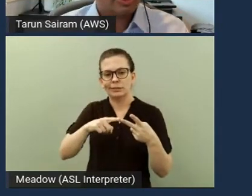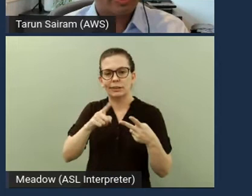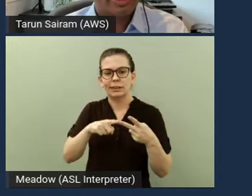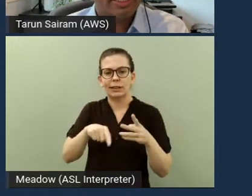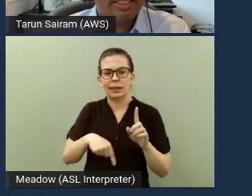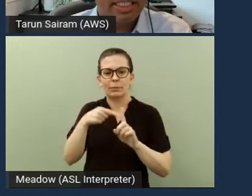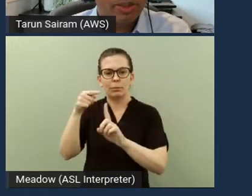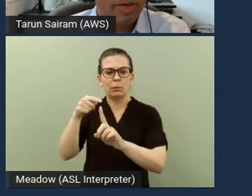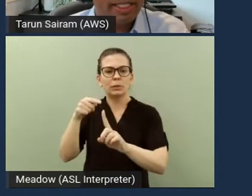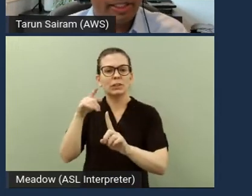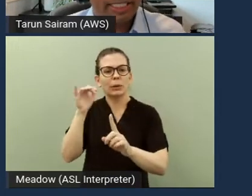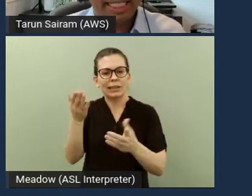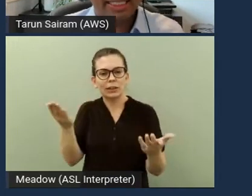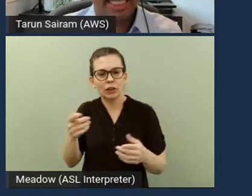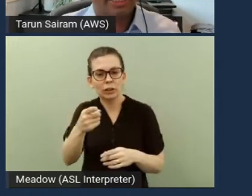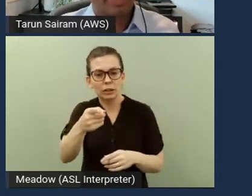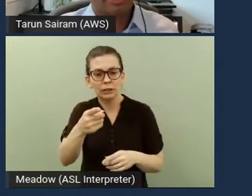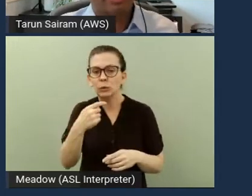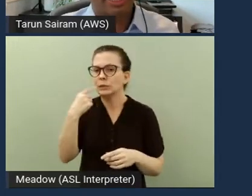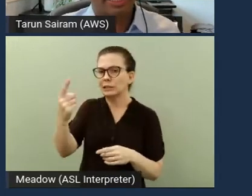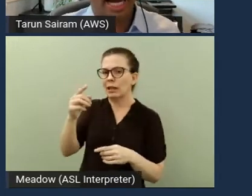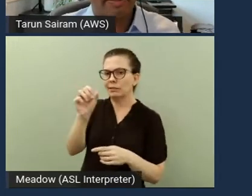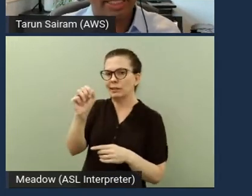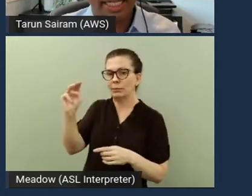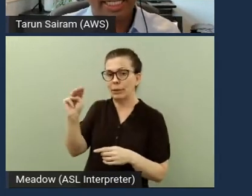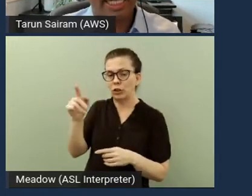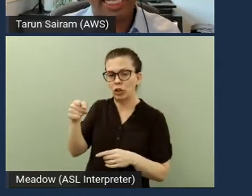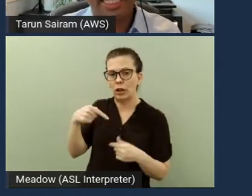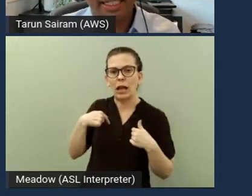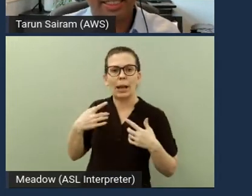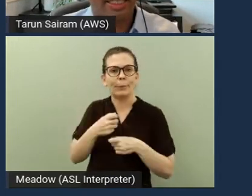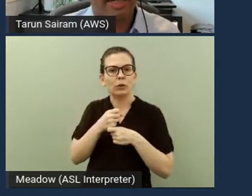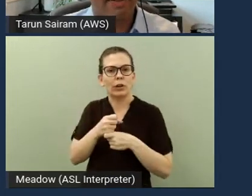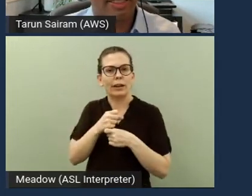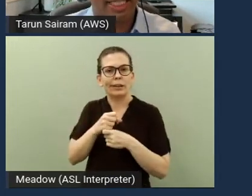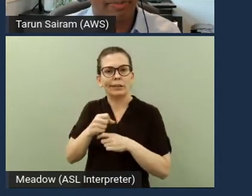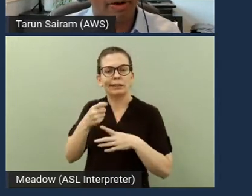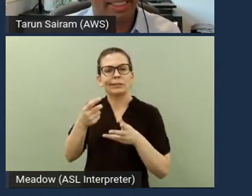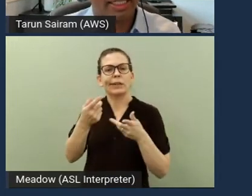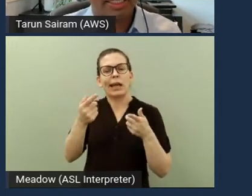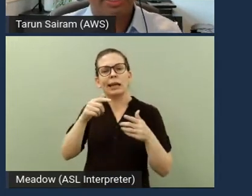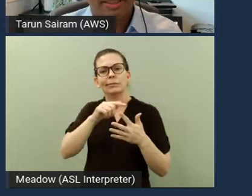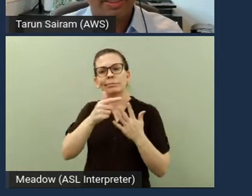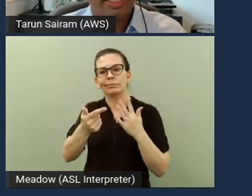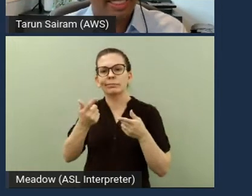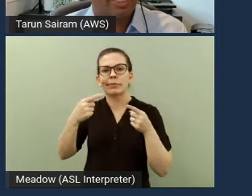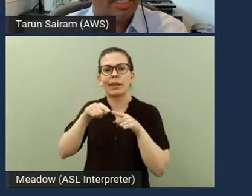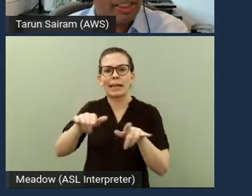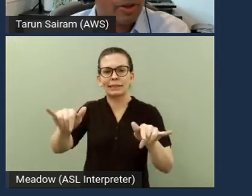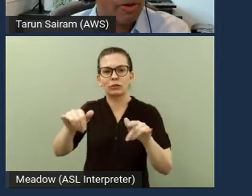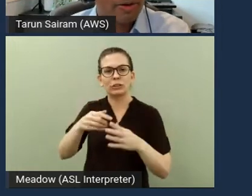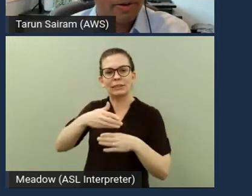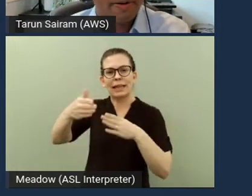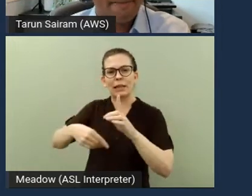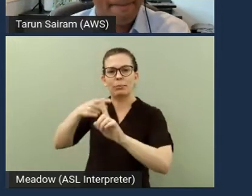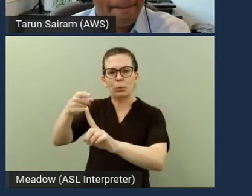So here is where you're telling SageMaker that I'm creating an asynchronous inference endpoint. Okay so yeah. - Yeah. This is where you find the instance sizes